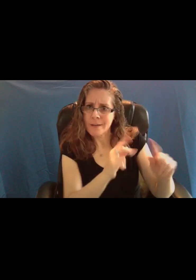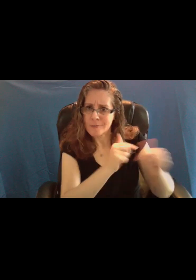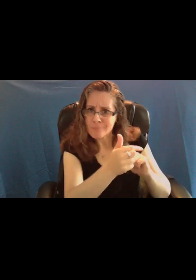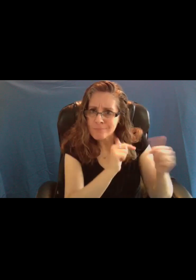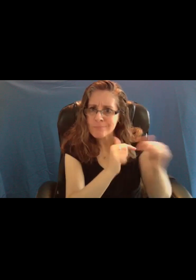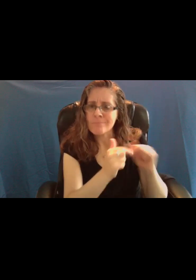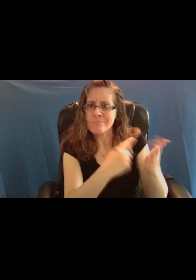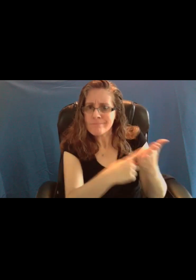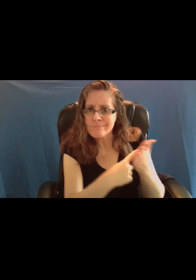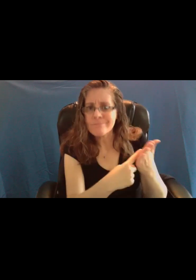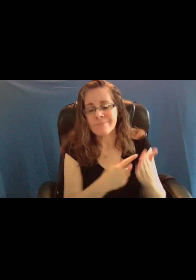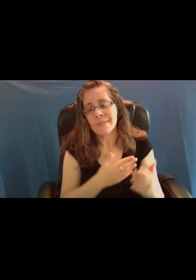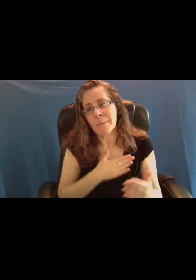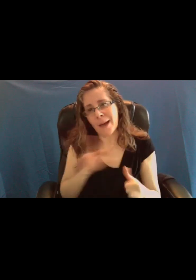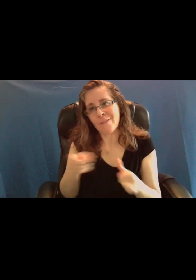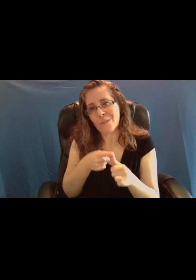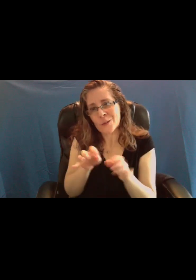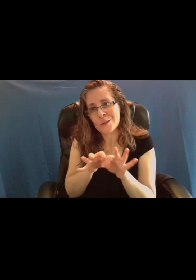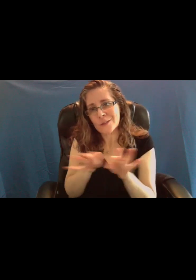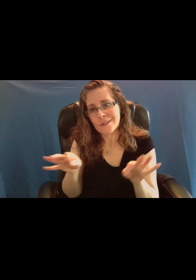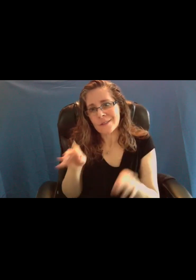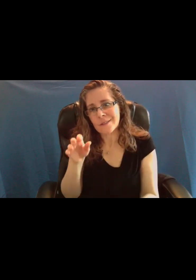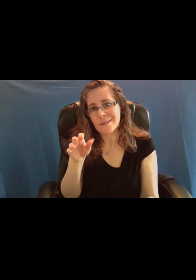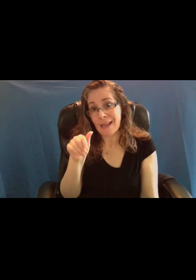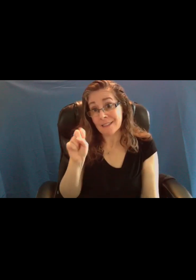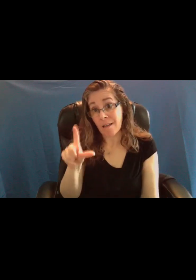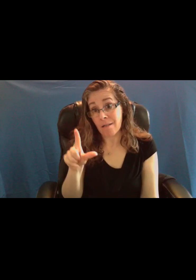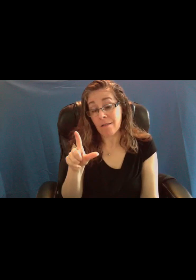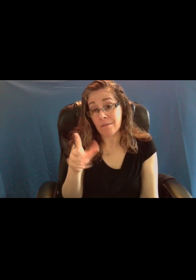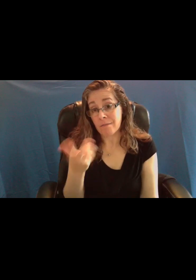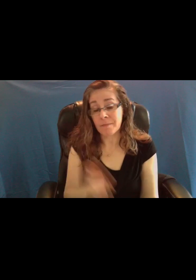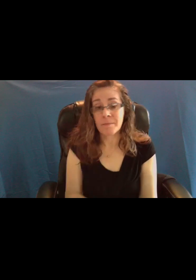my first language. So just as a note, it is very important to